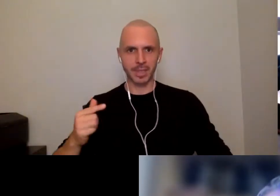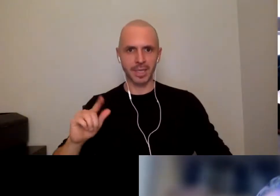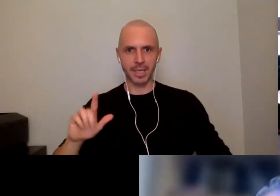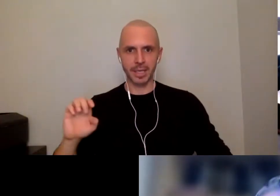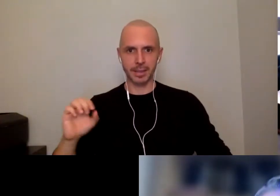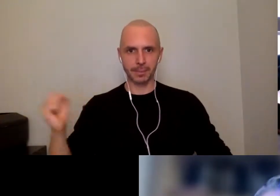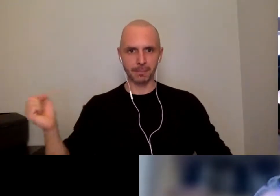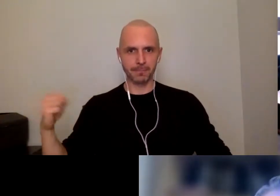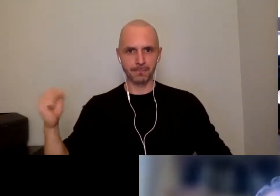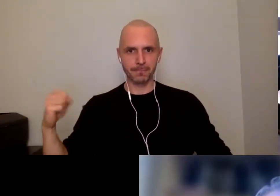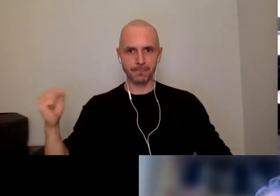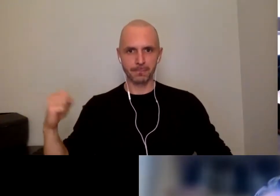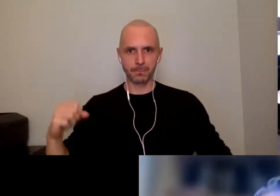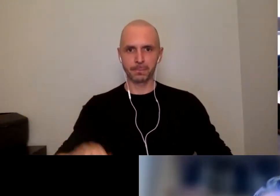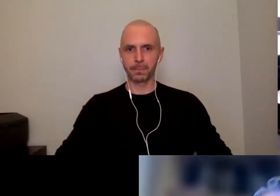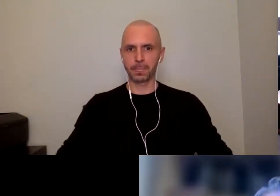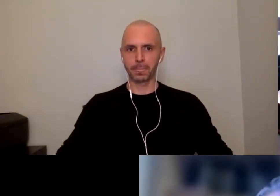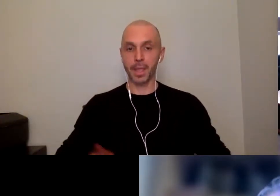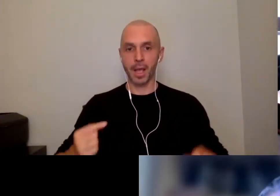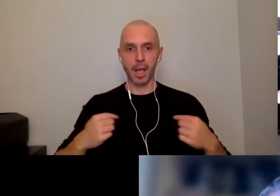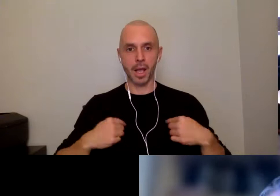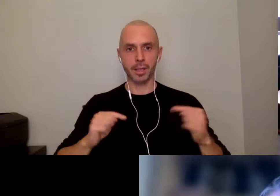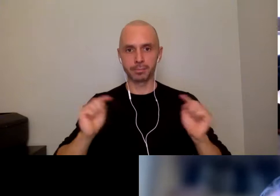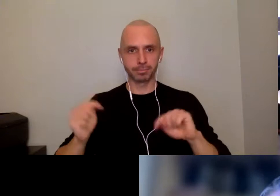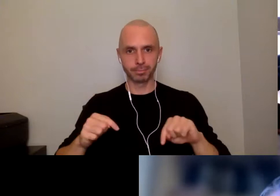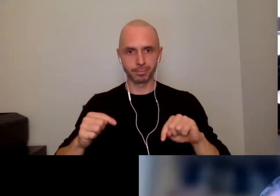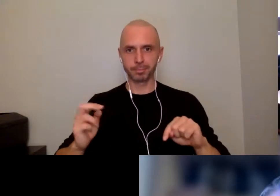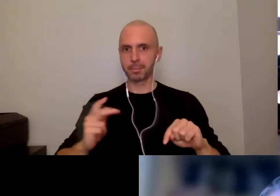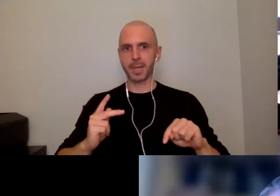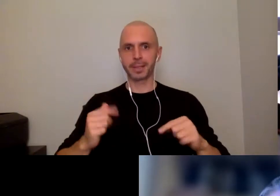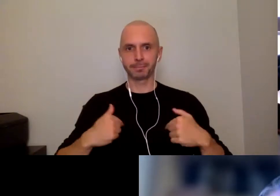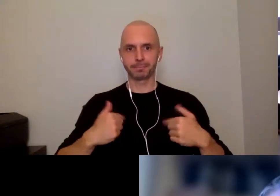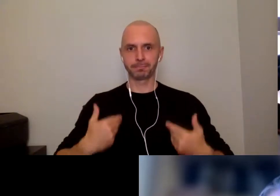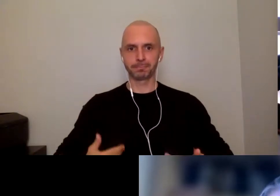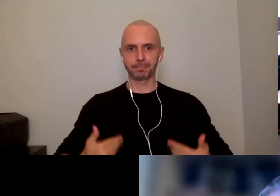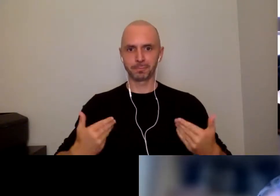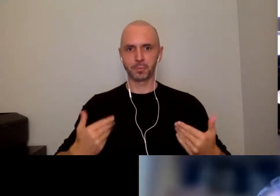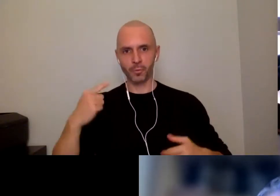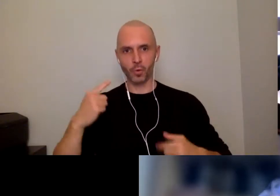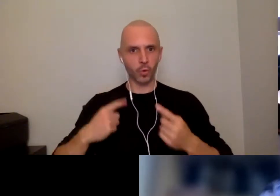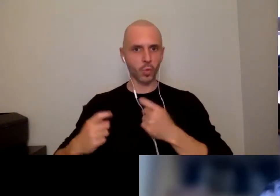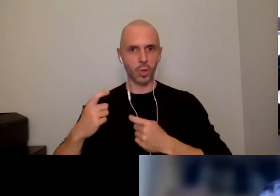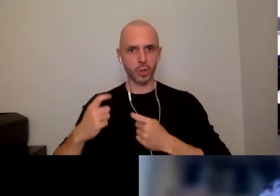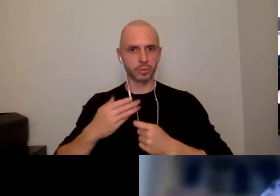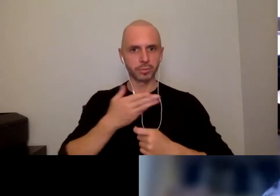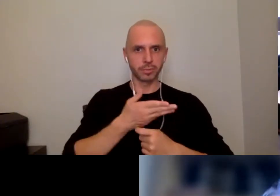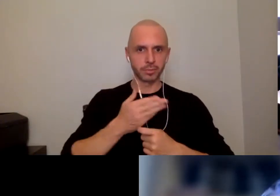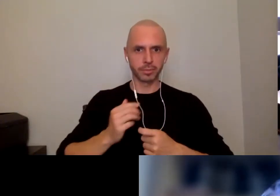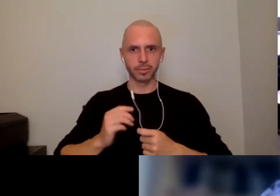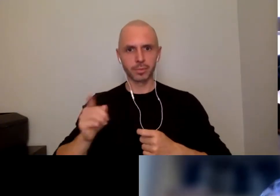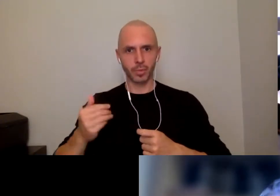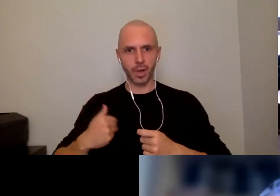and i'm back for some questions we do have a couple of questions about your process and your